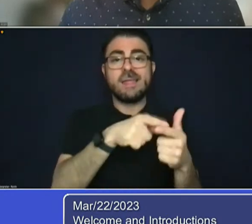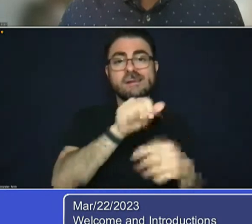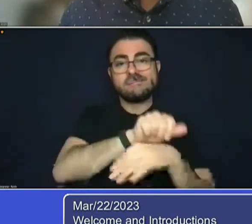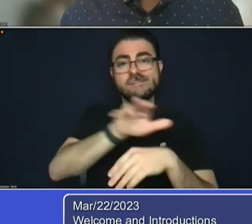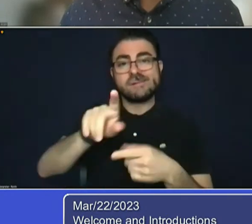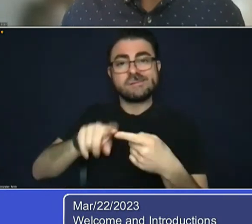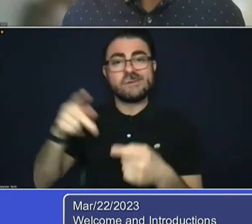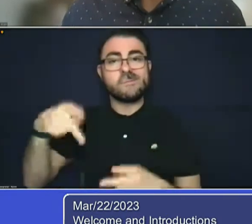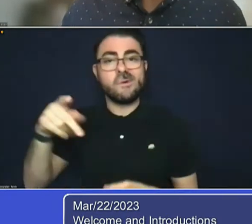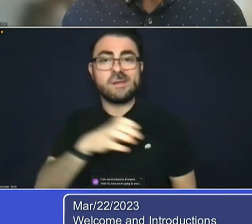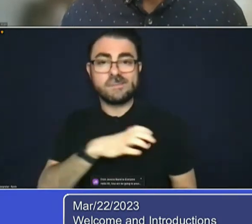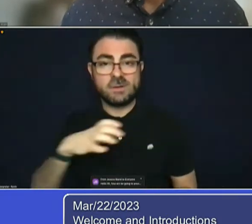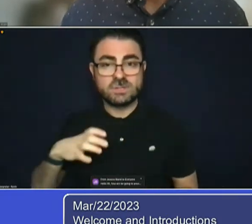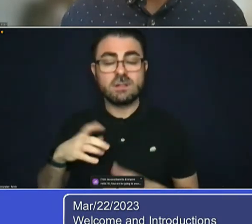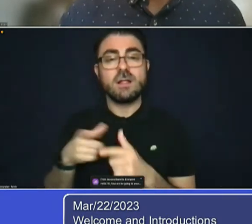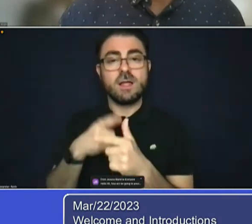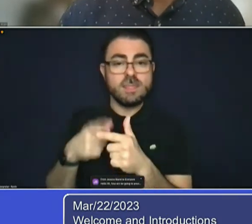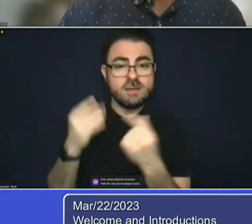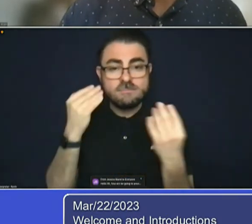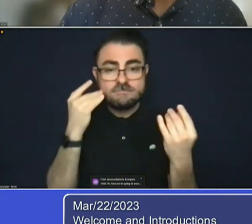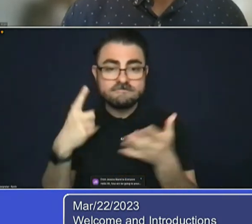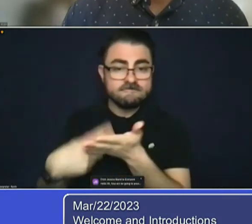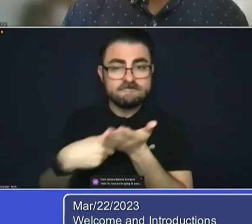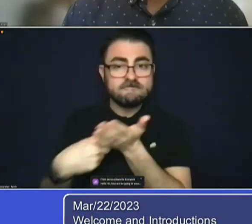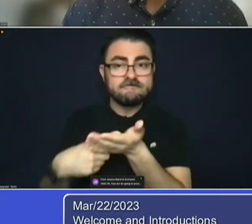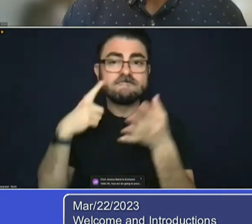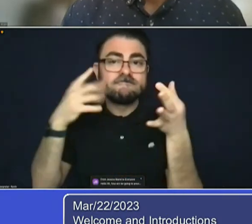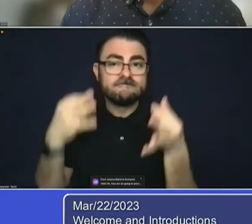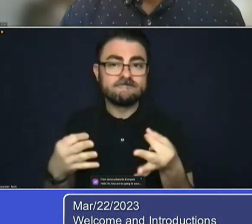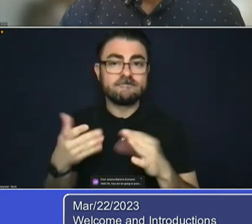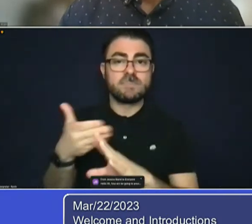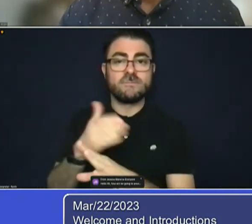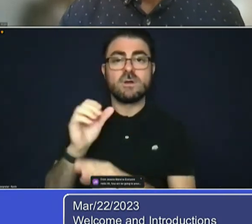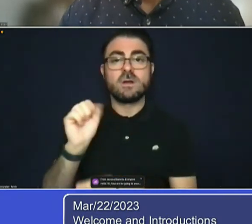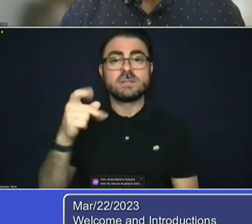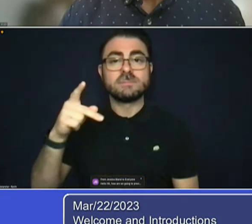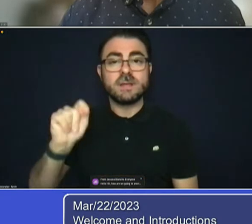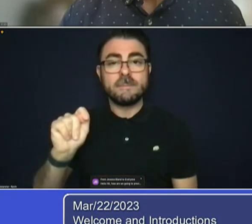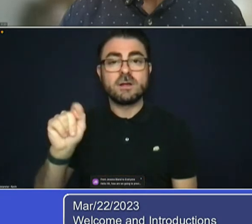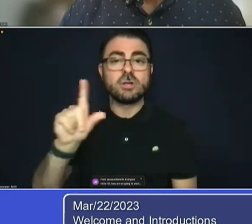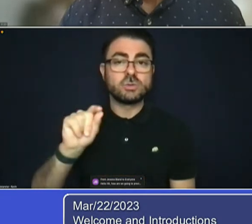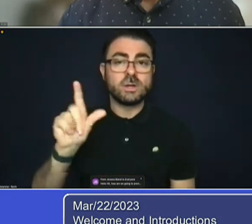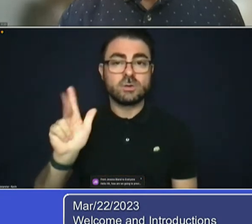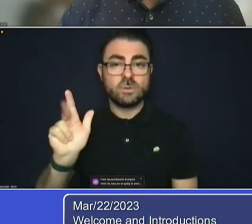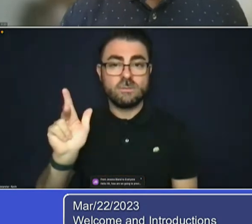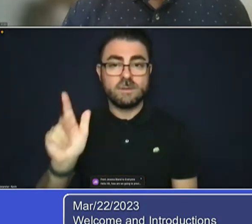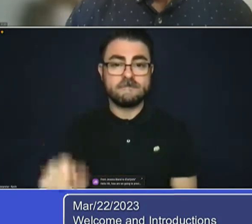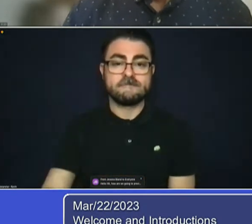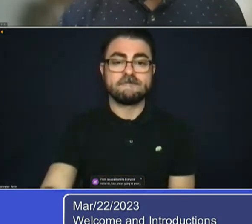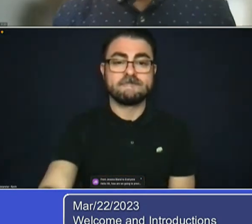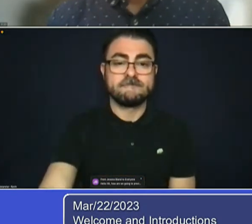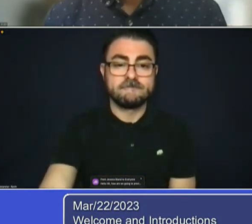COMMITTEE, AND WE'LL MAKE